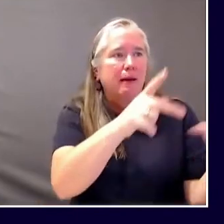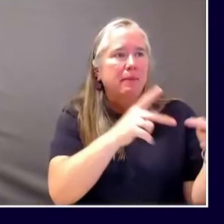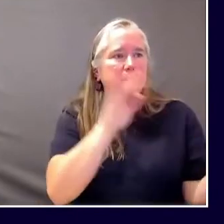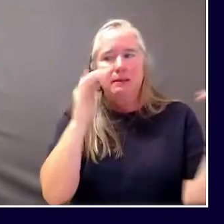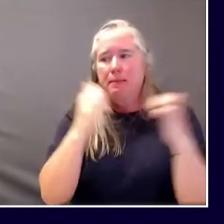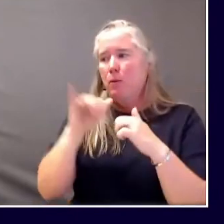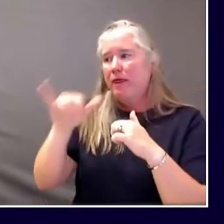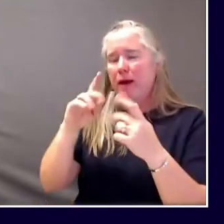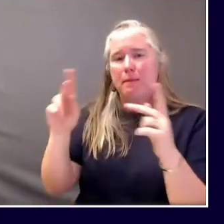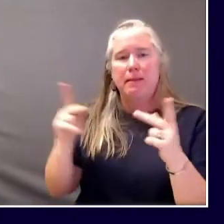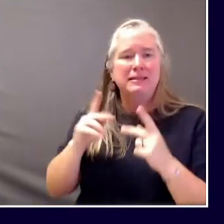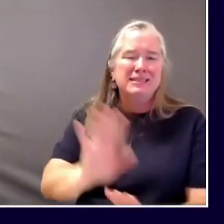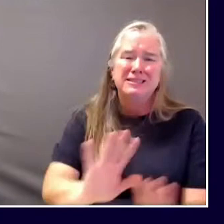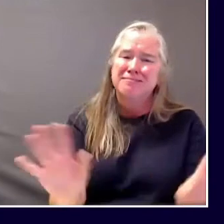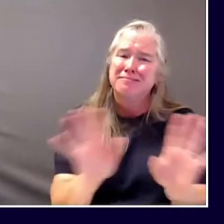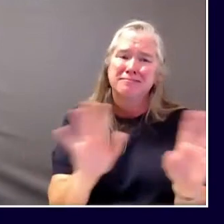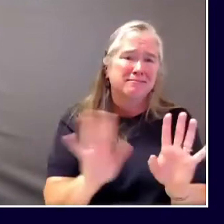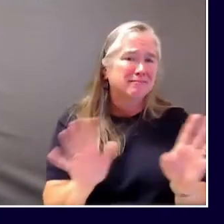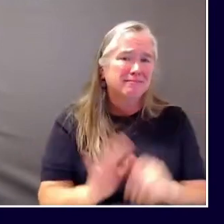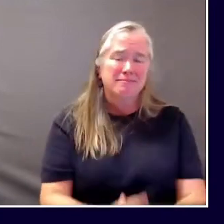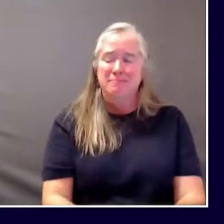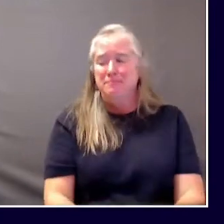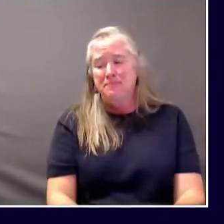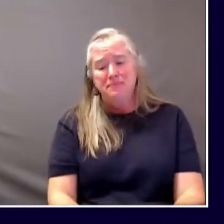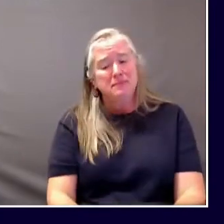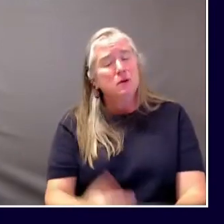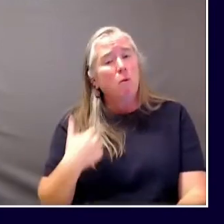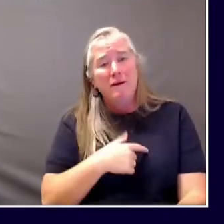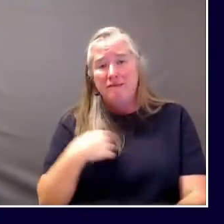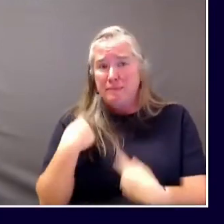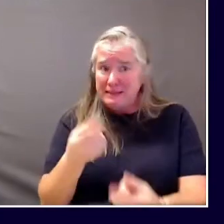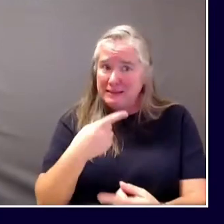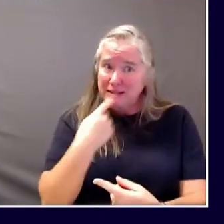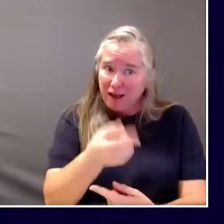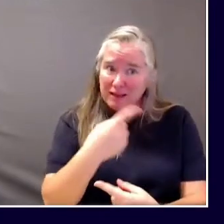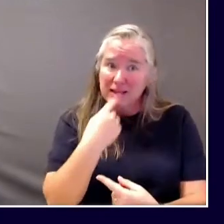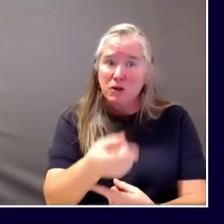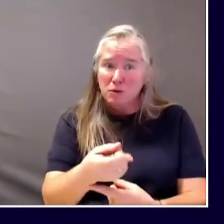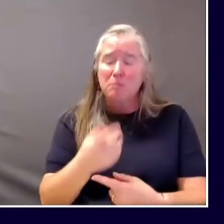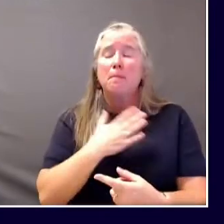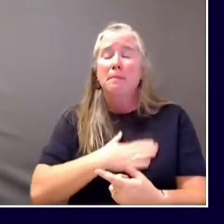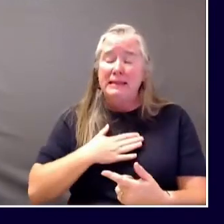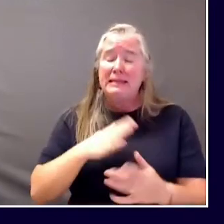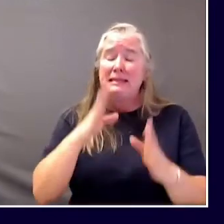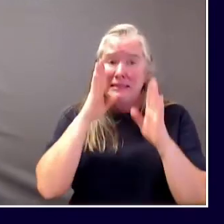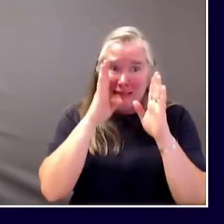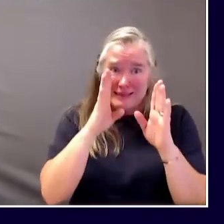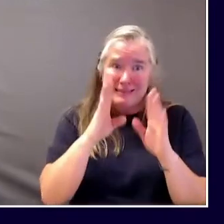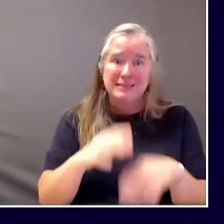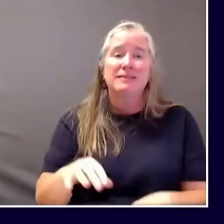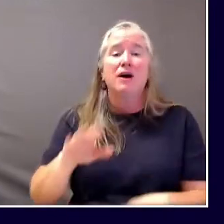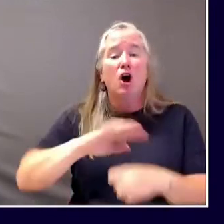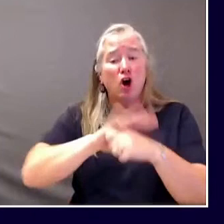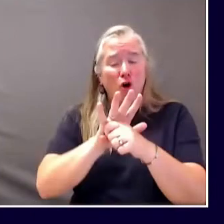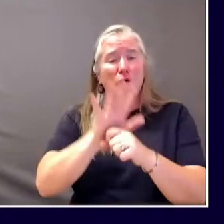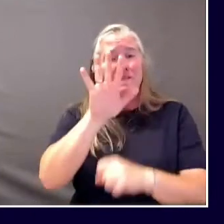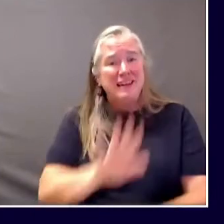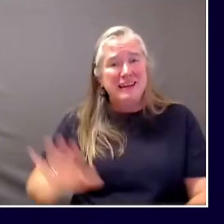recommended for months which is that the virus is everywhere